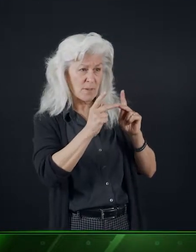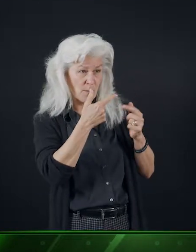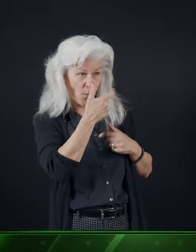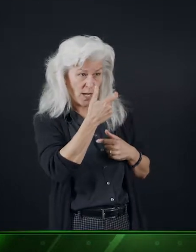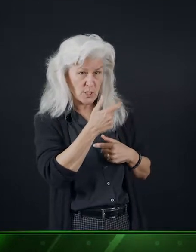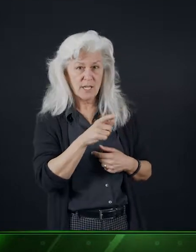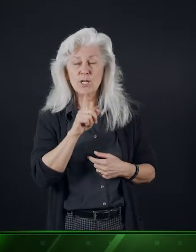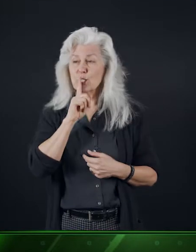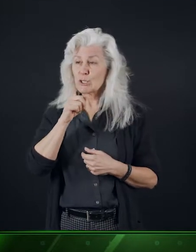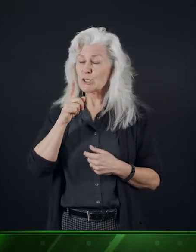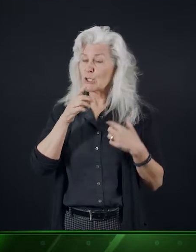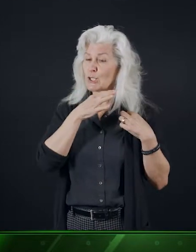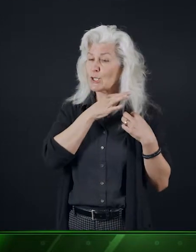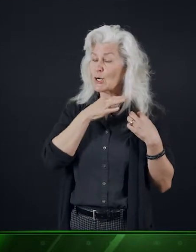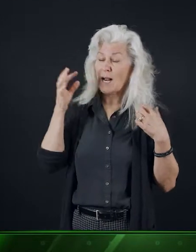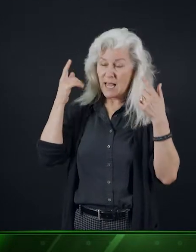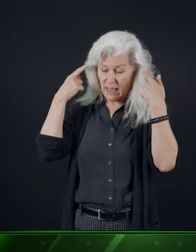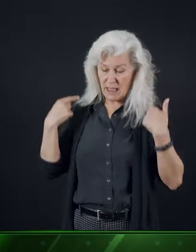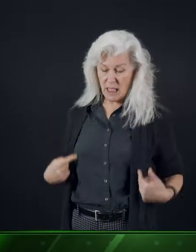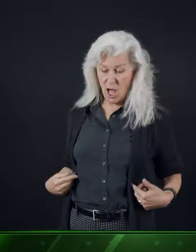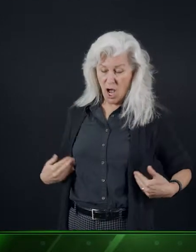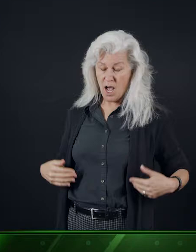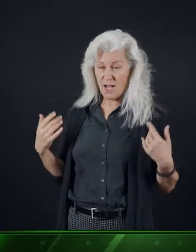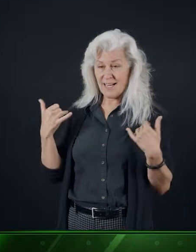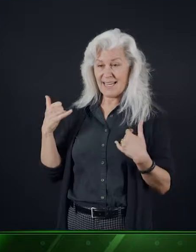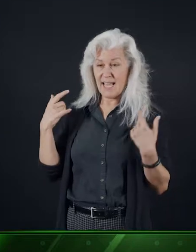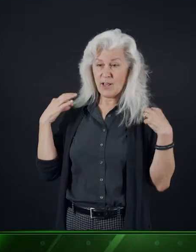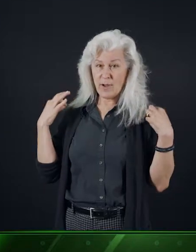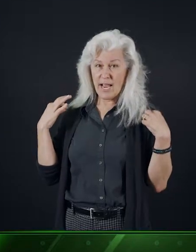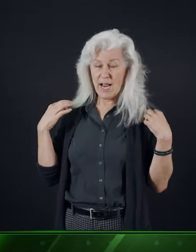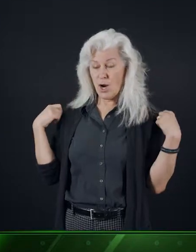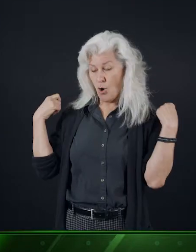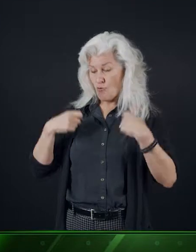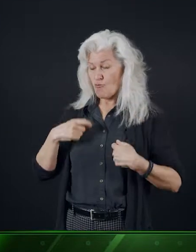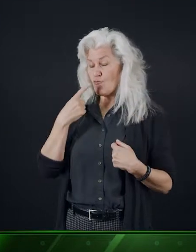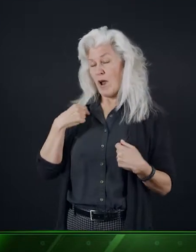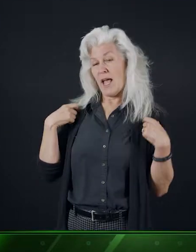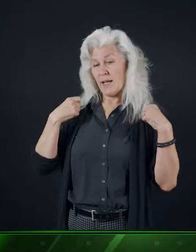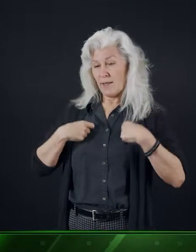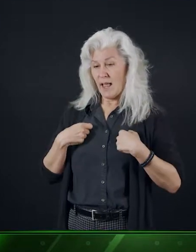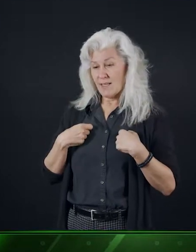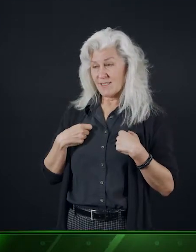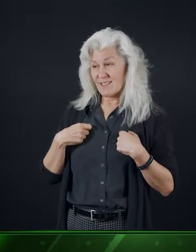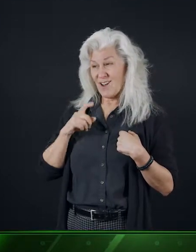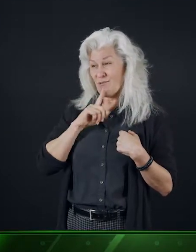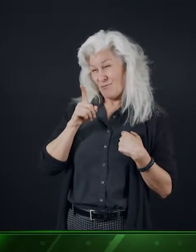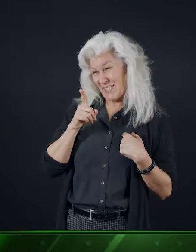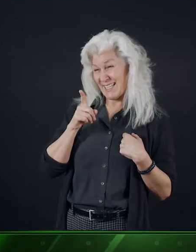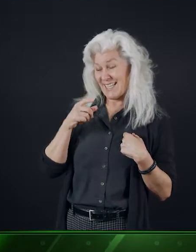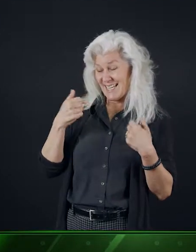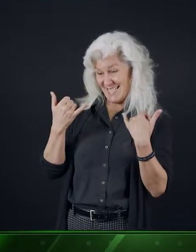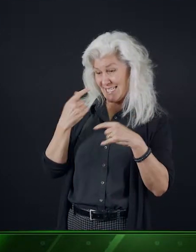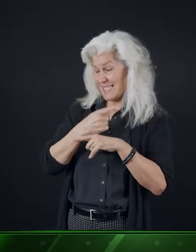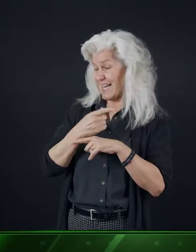Sure. Long blond hair, blue eyes, red business casual blazer. Honestly, Morgan, I'm much more put together right now